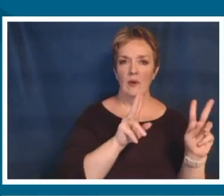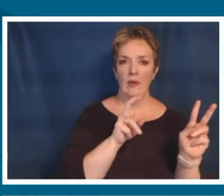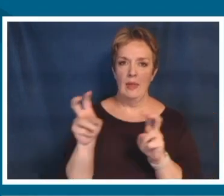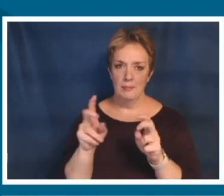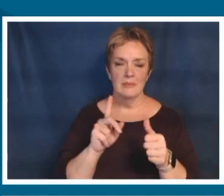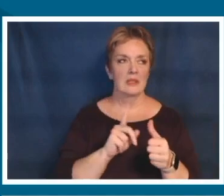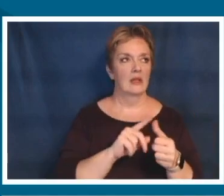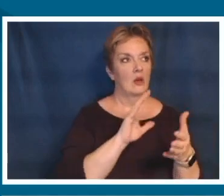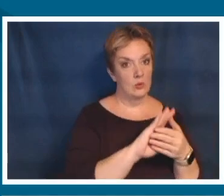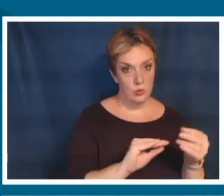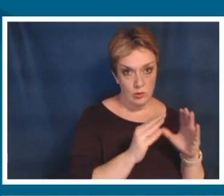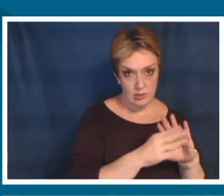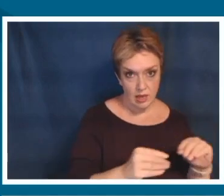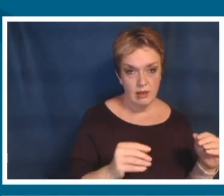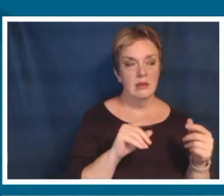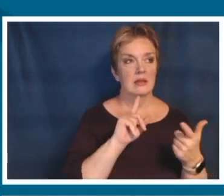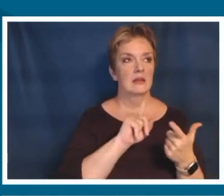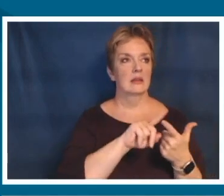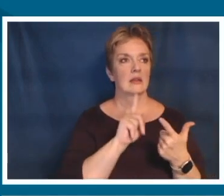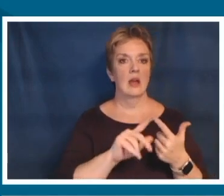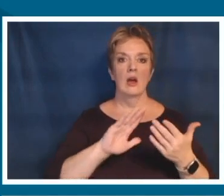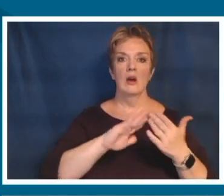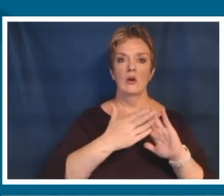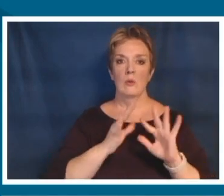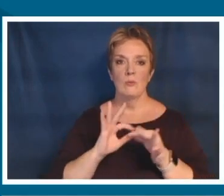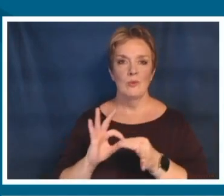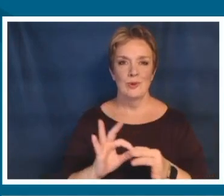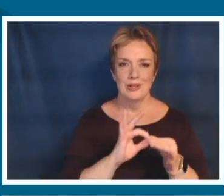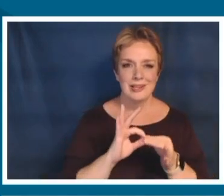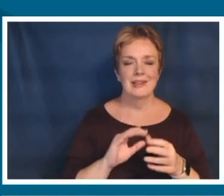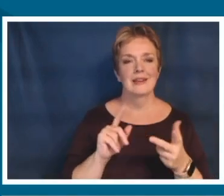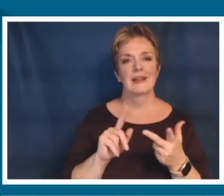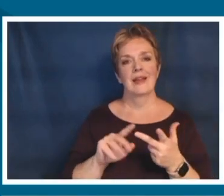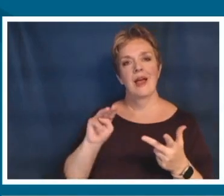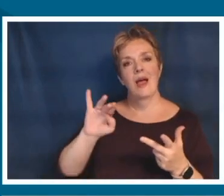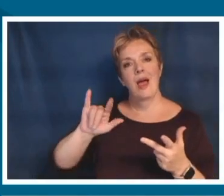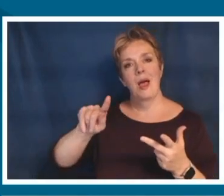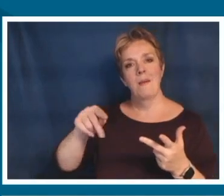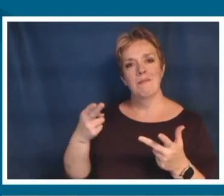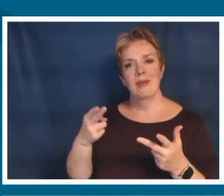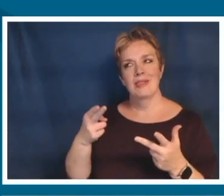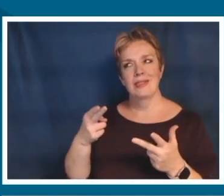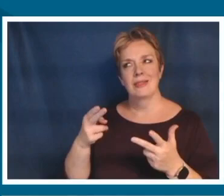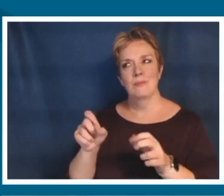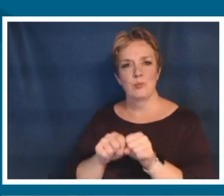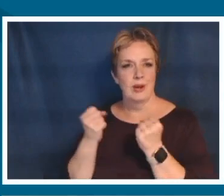had um myth busters myth breakers i